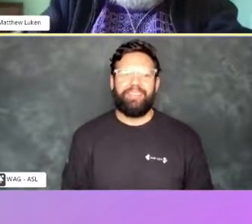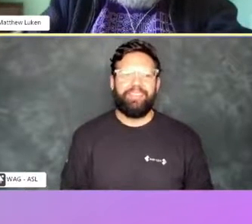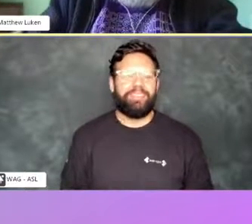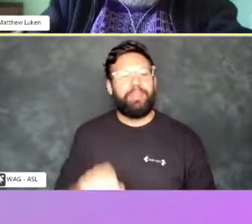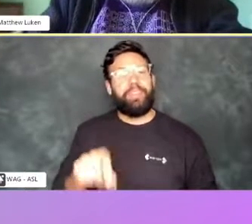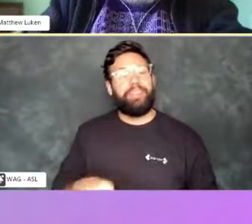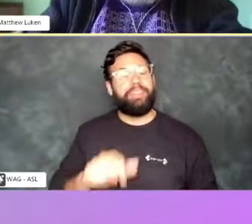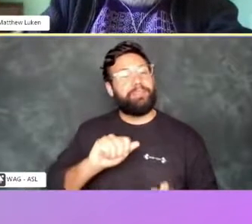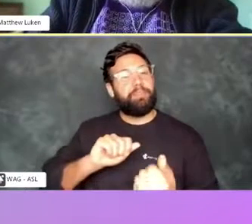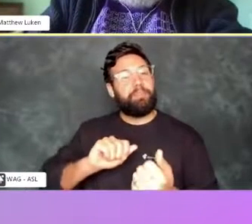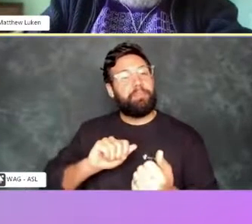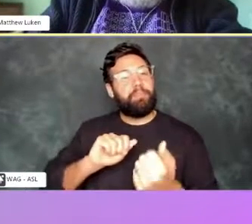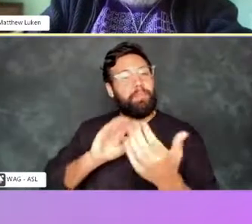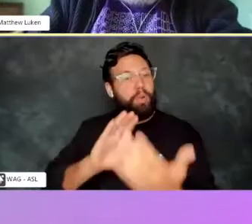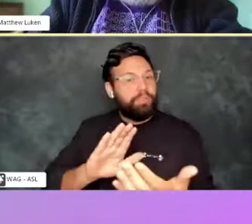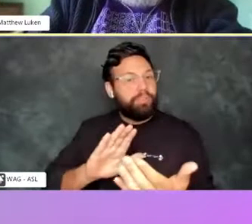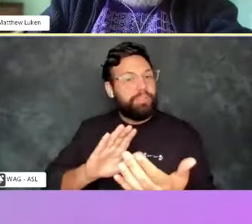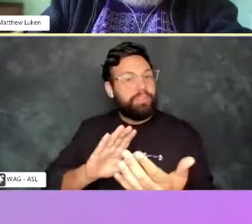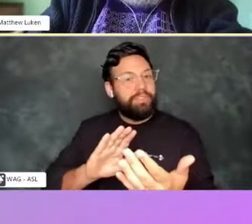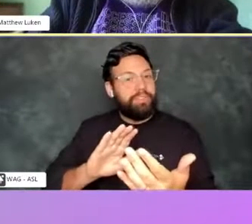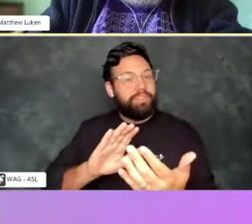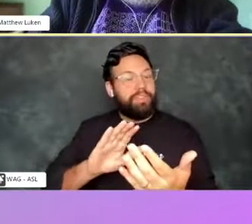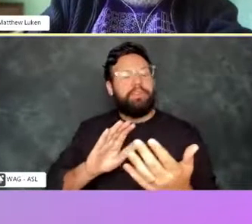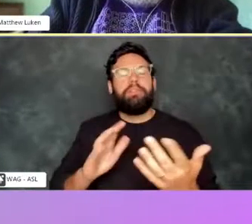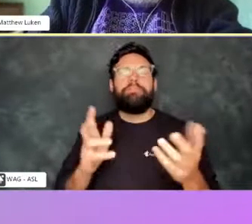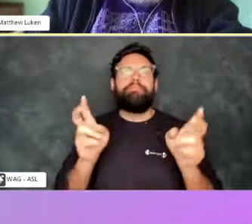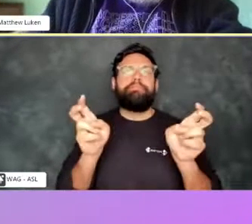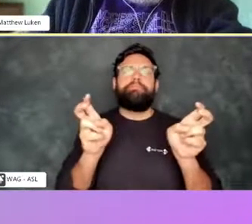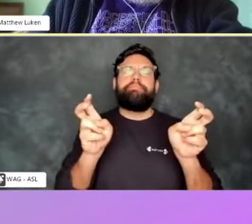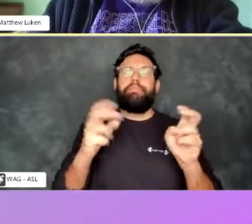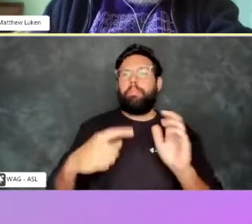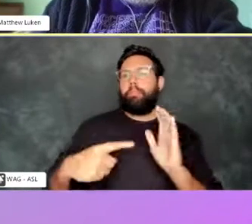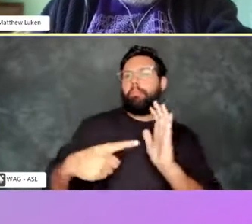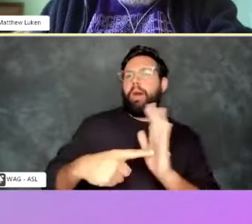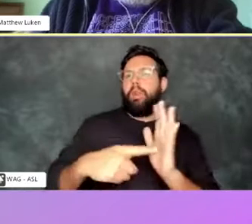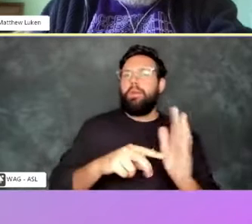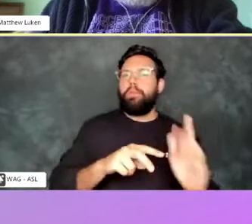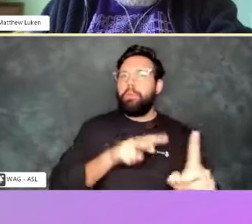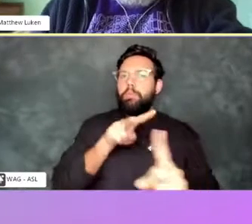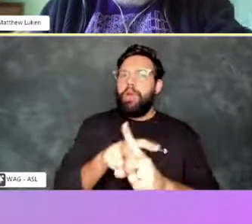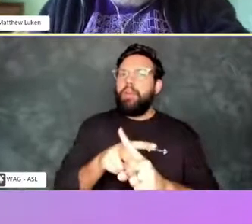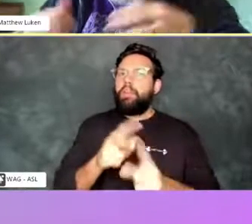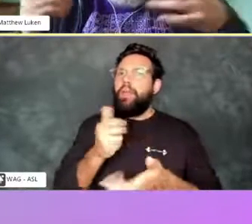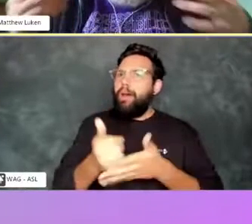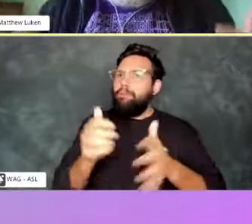of it is that it doesn't happen. So again, this is an approach, a model that you